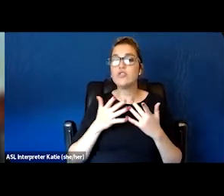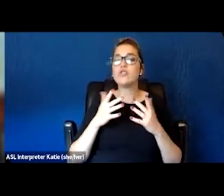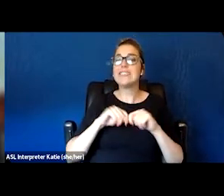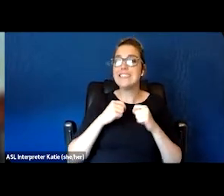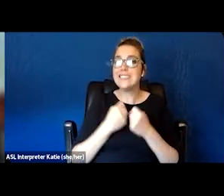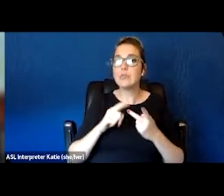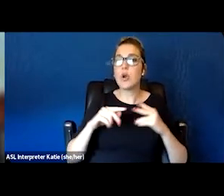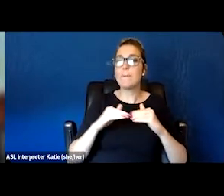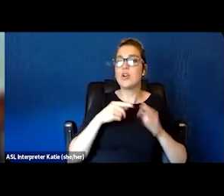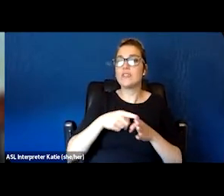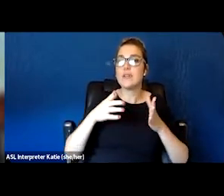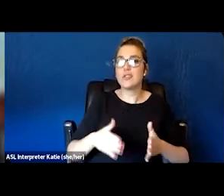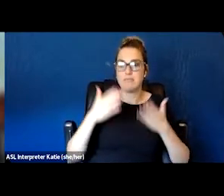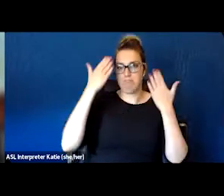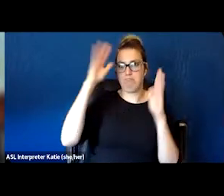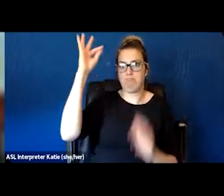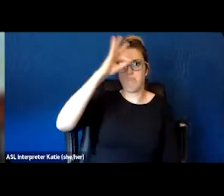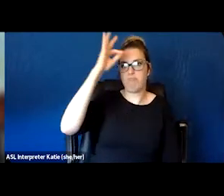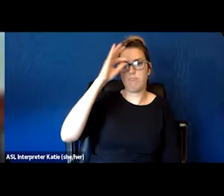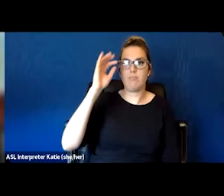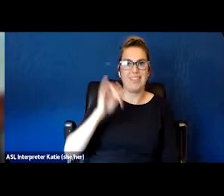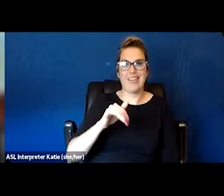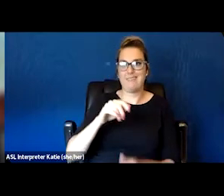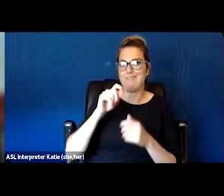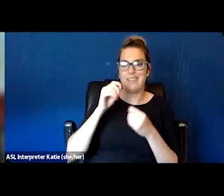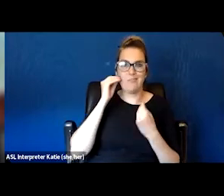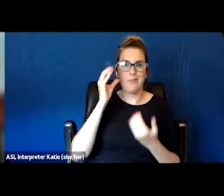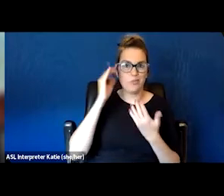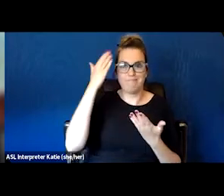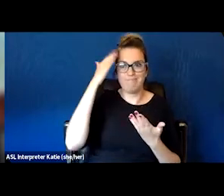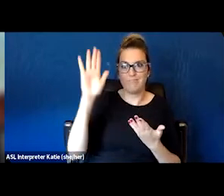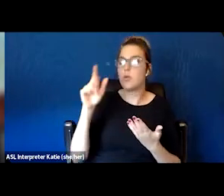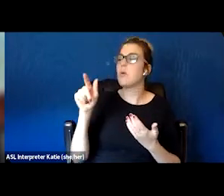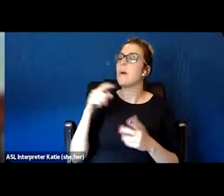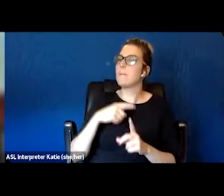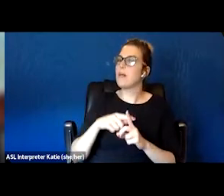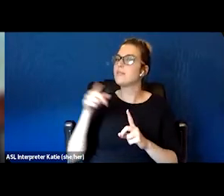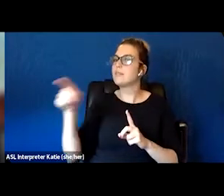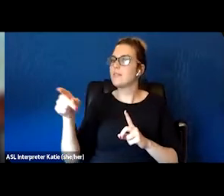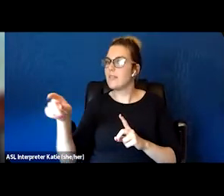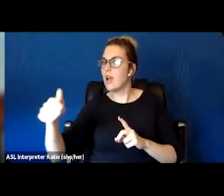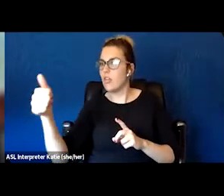that level of detail or knowledge. And they often have a really good relationship with the person that we might be talking about